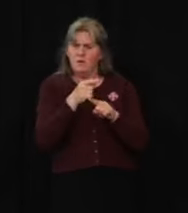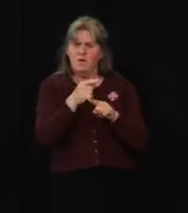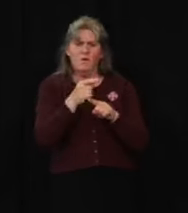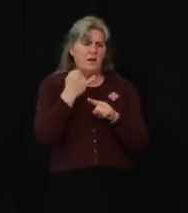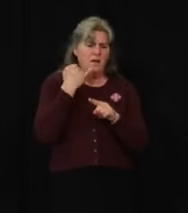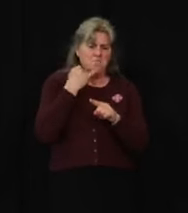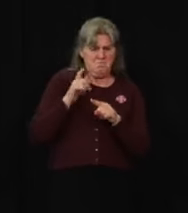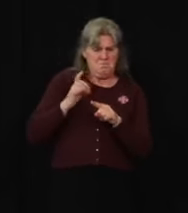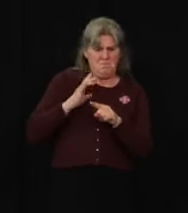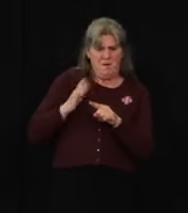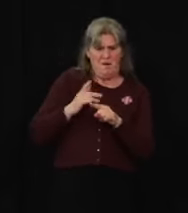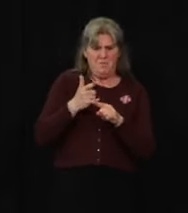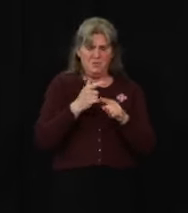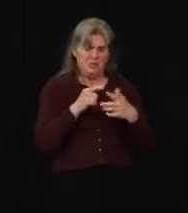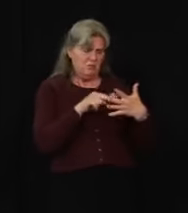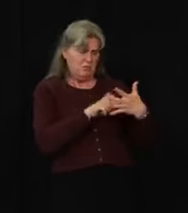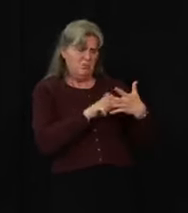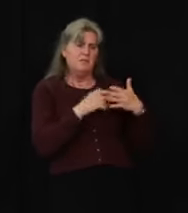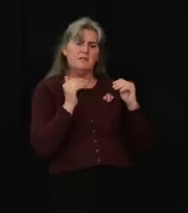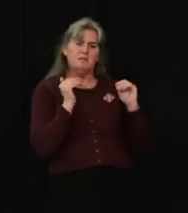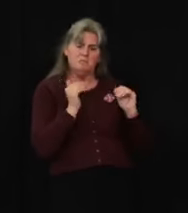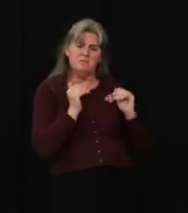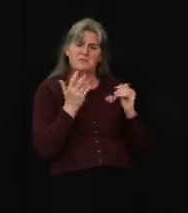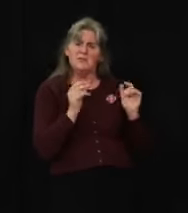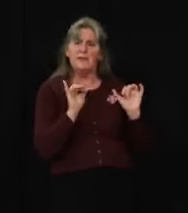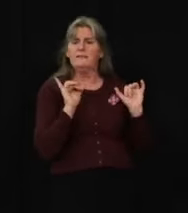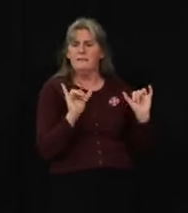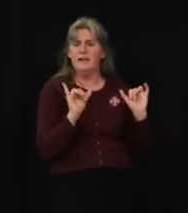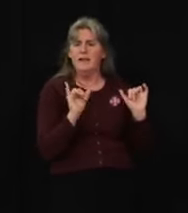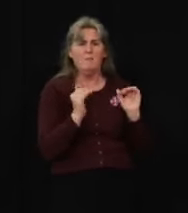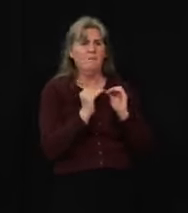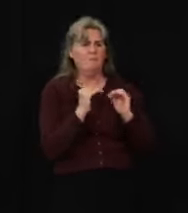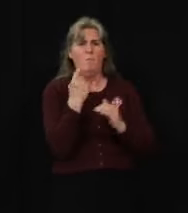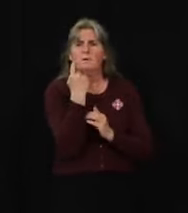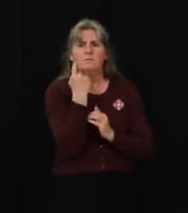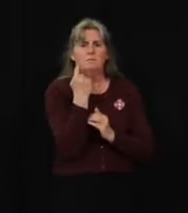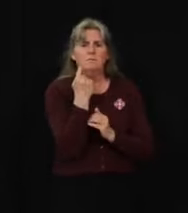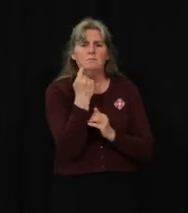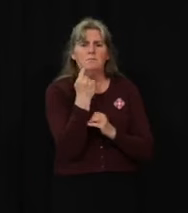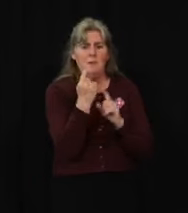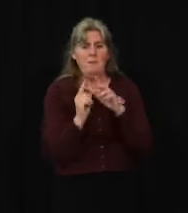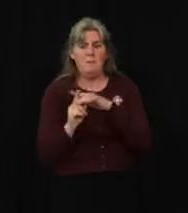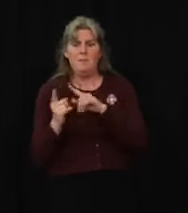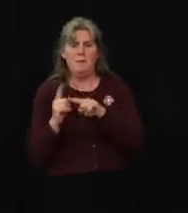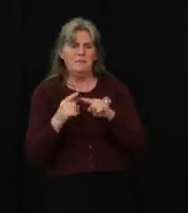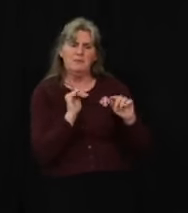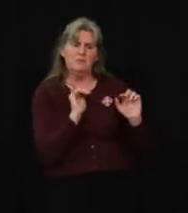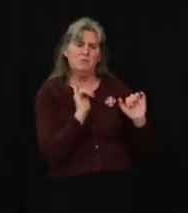in other areas but hold off on bars, for example.